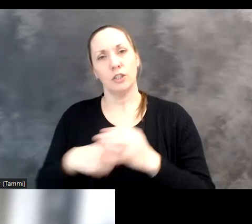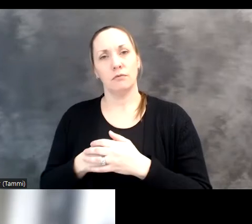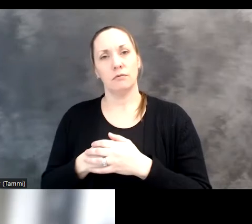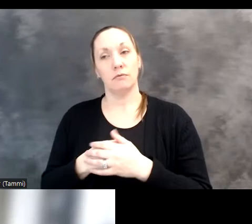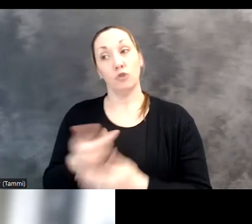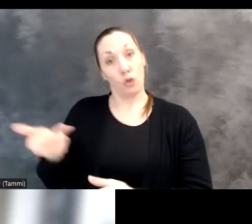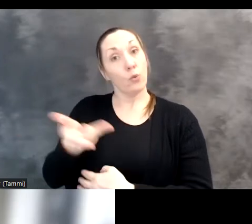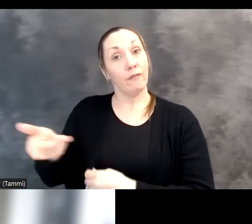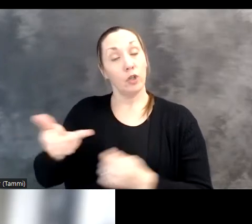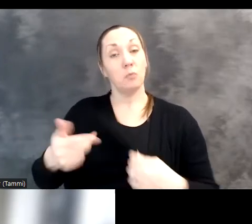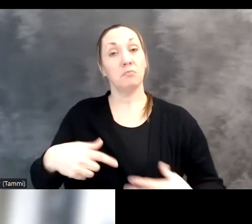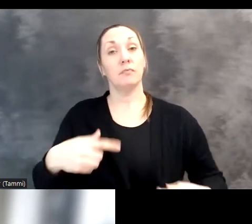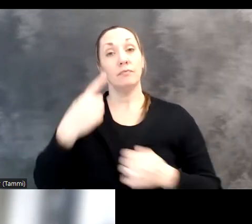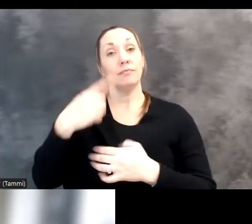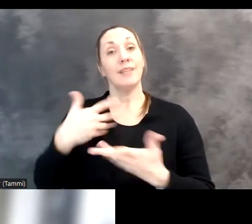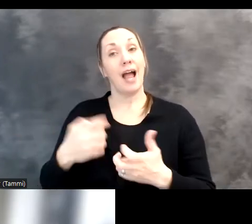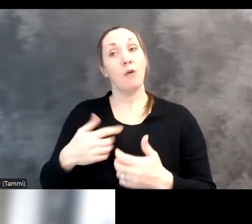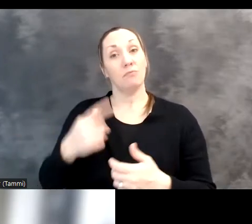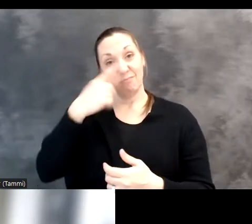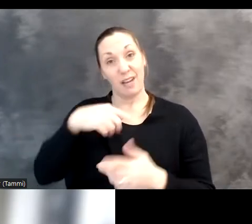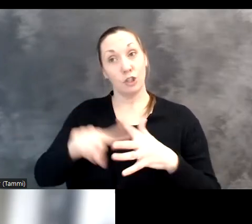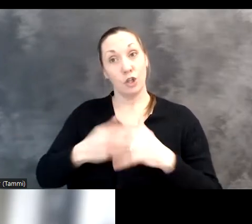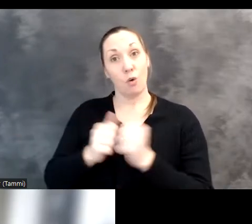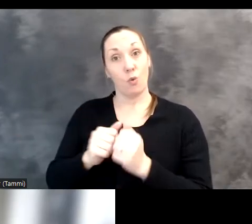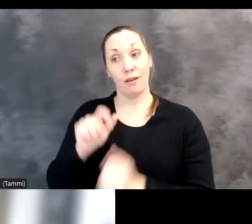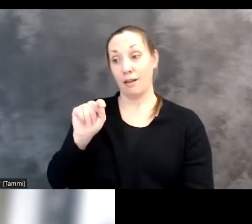I would like to start wrapping up by asking the last question